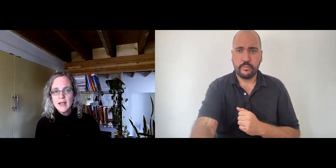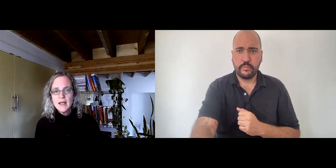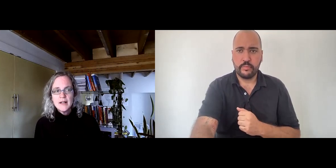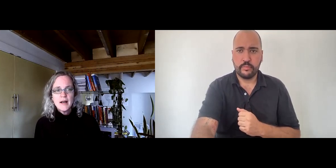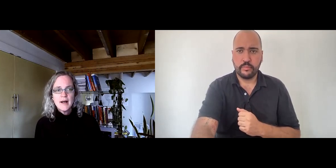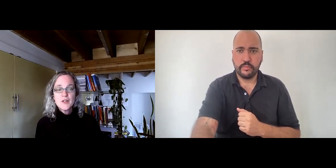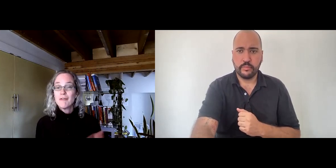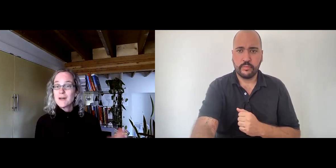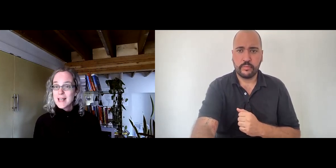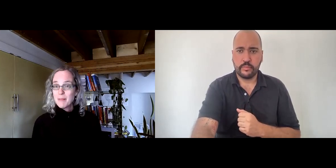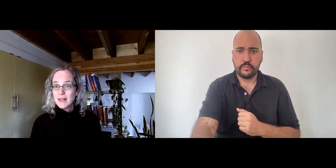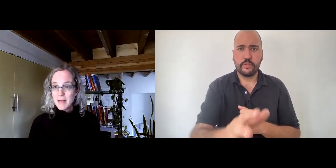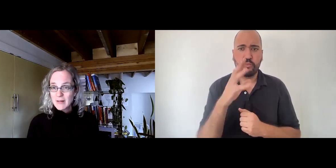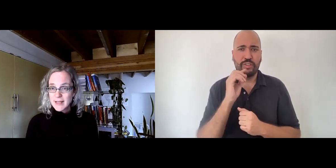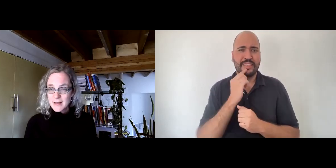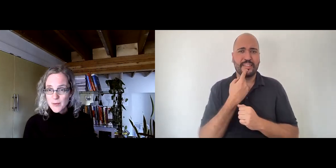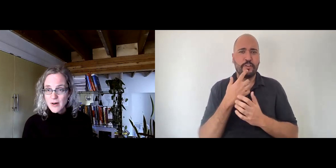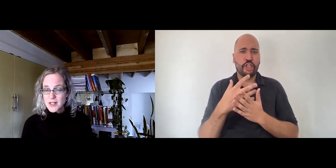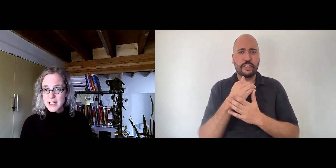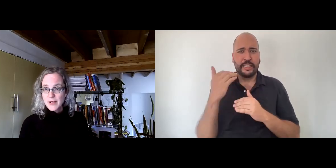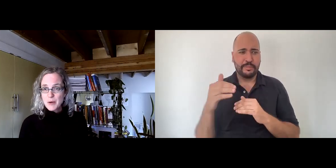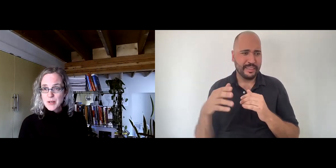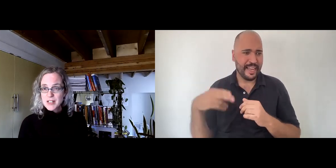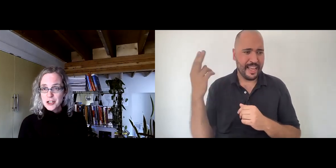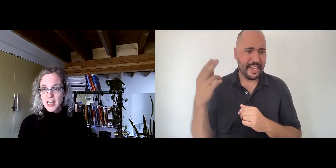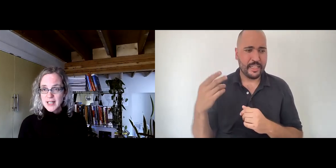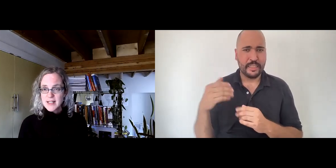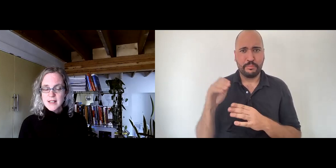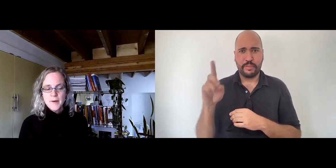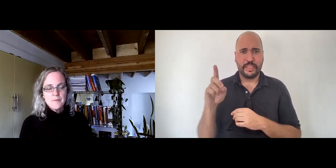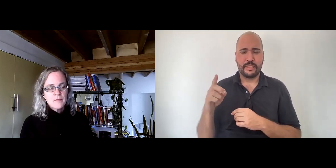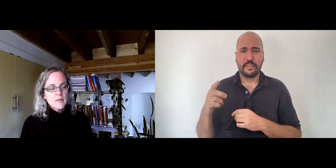So, for example, in Maine, where our scenario person, Chen, is the same.